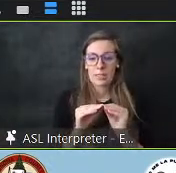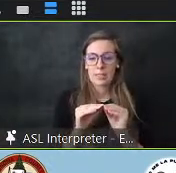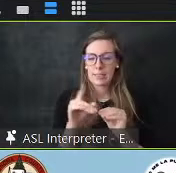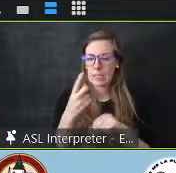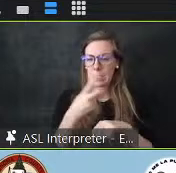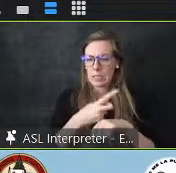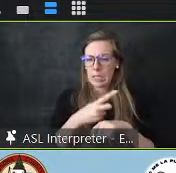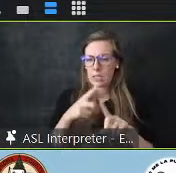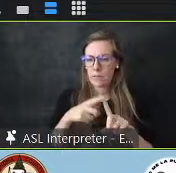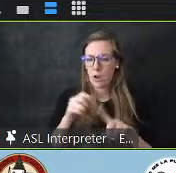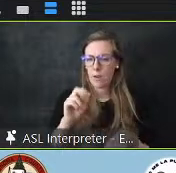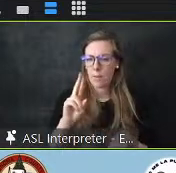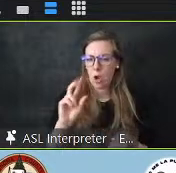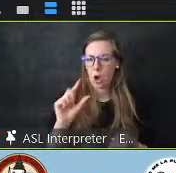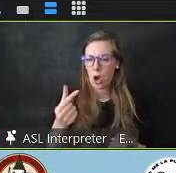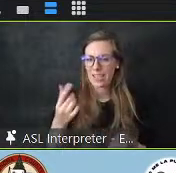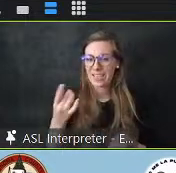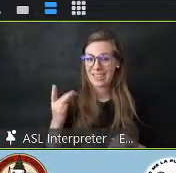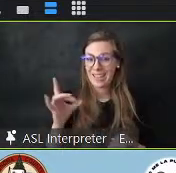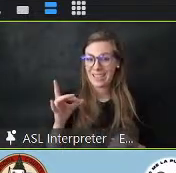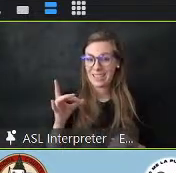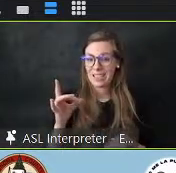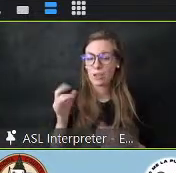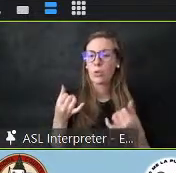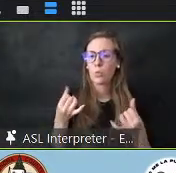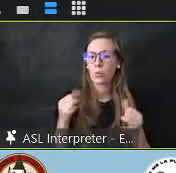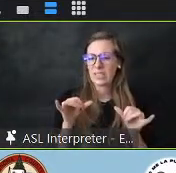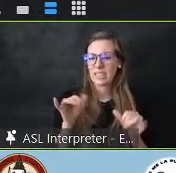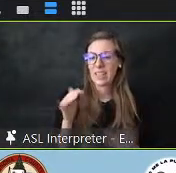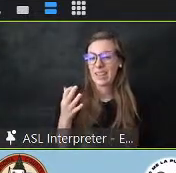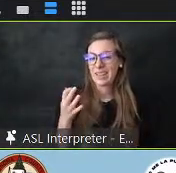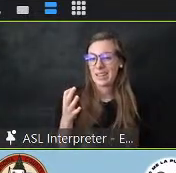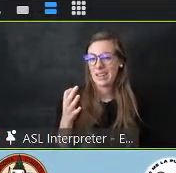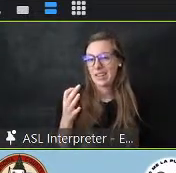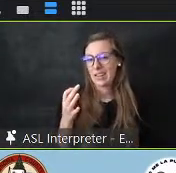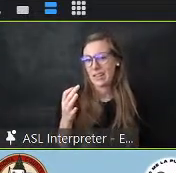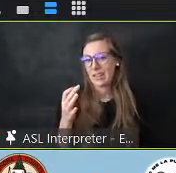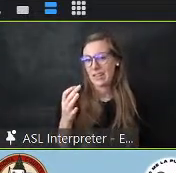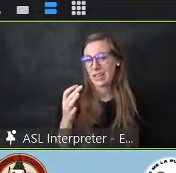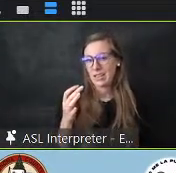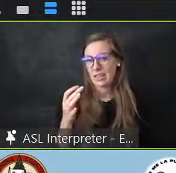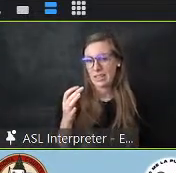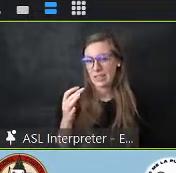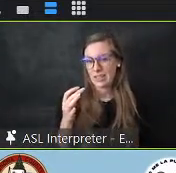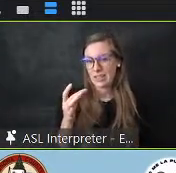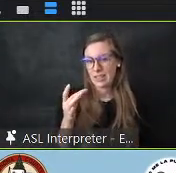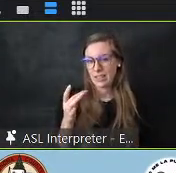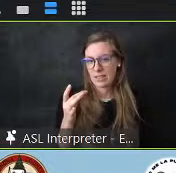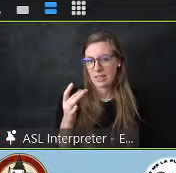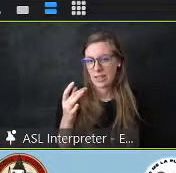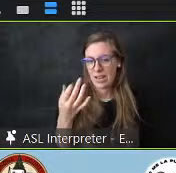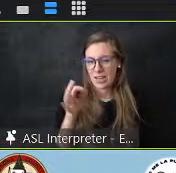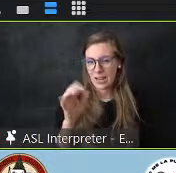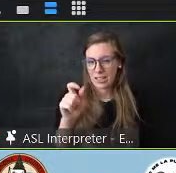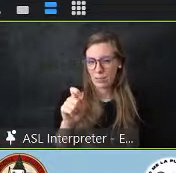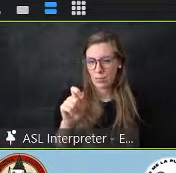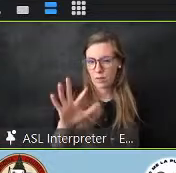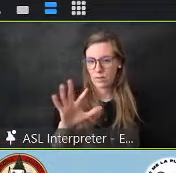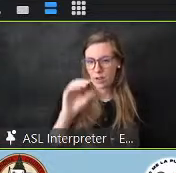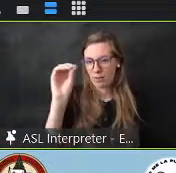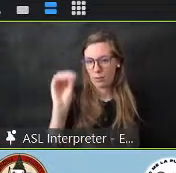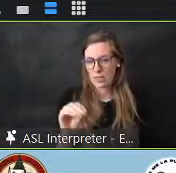still at of positive in the general public.